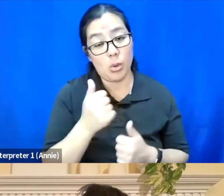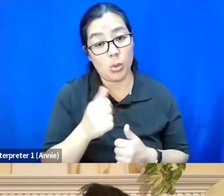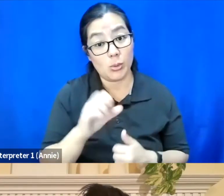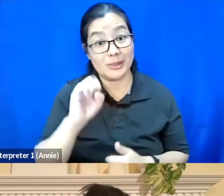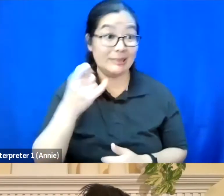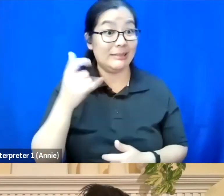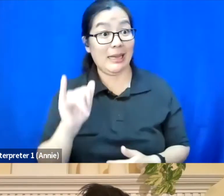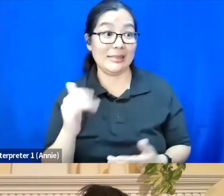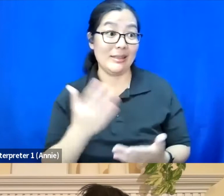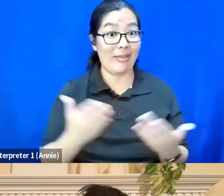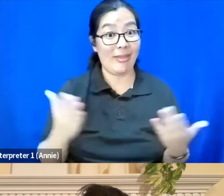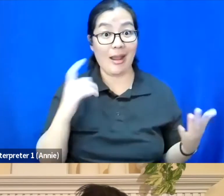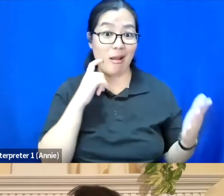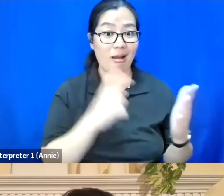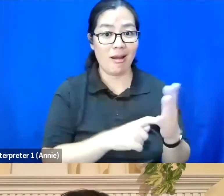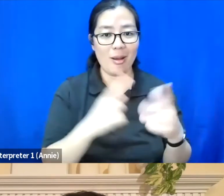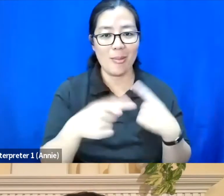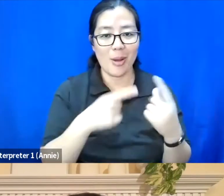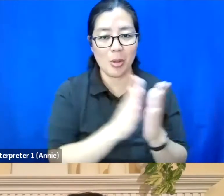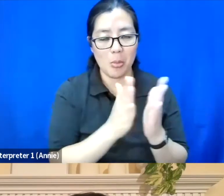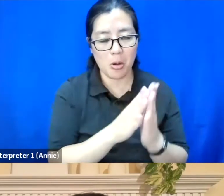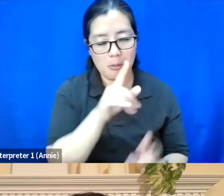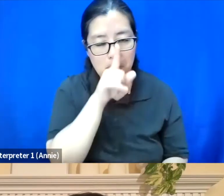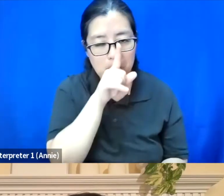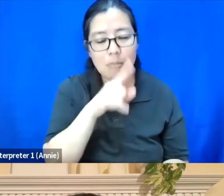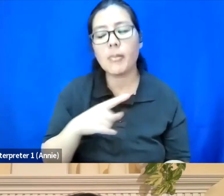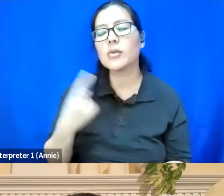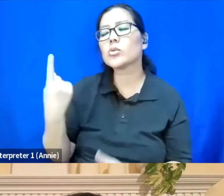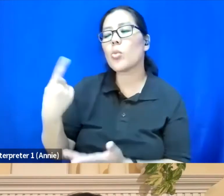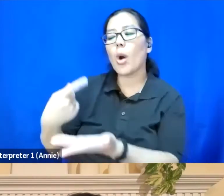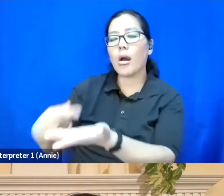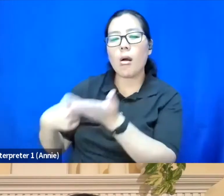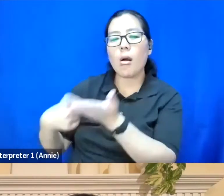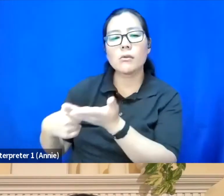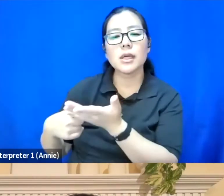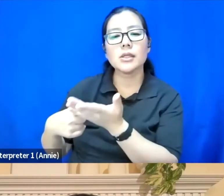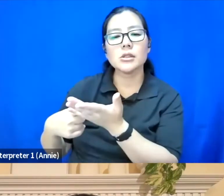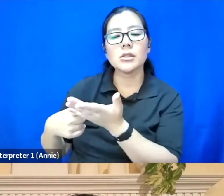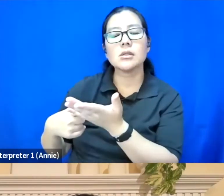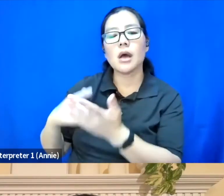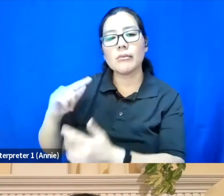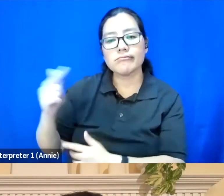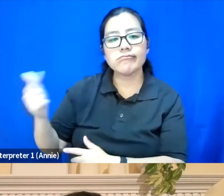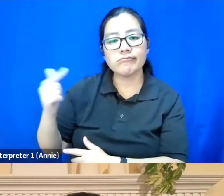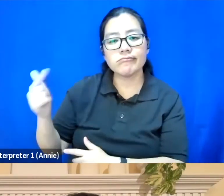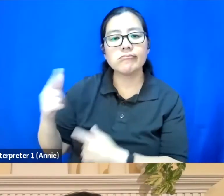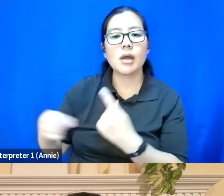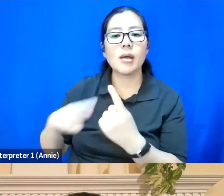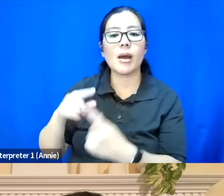So optimistic. She -- she writes about her hopes for the future and her dreams